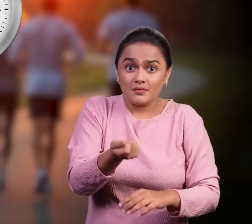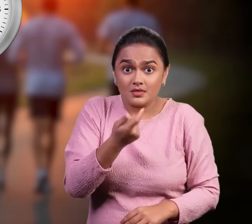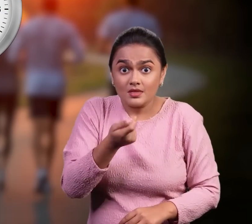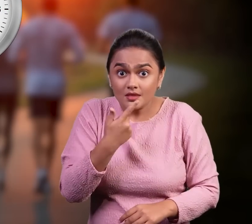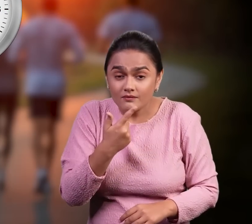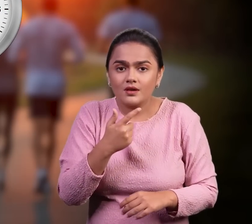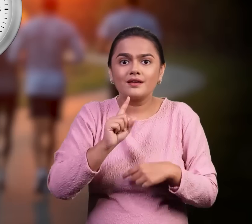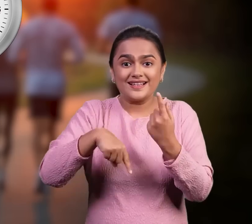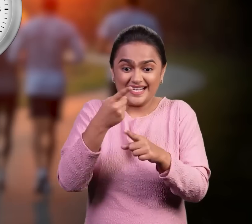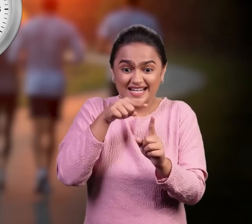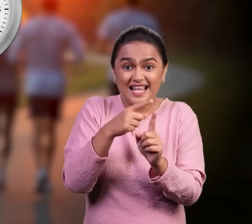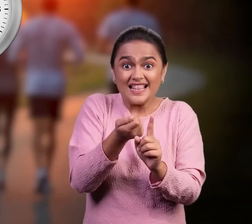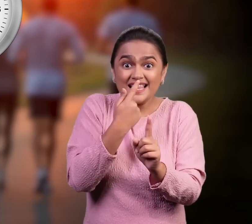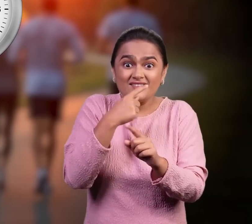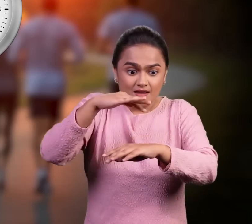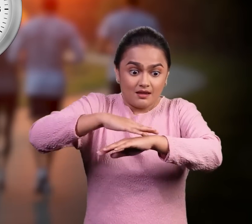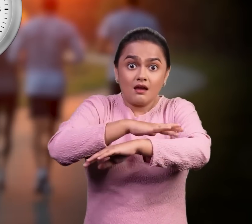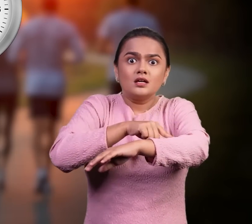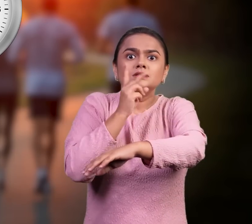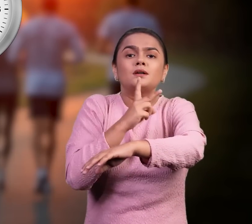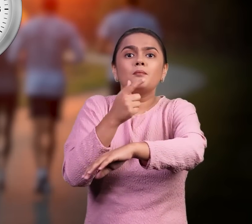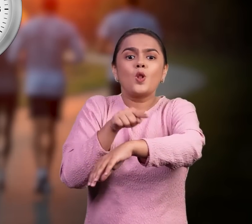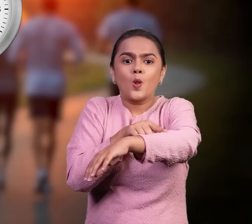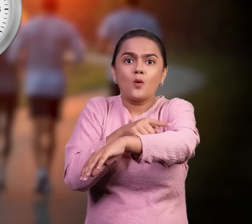The level of medicine will be maintained in your blood this way,